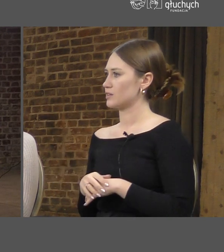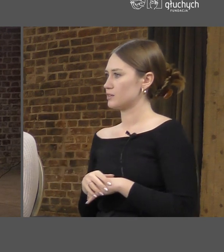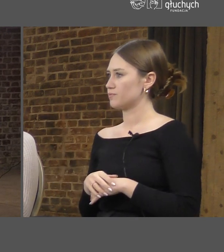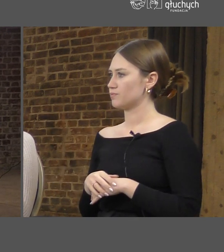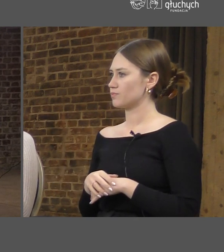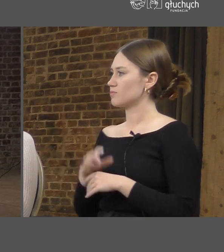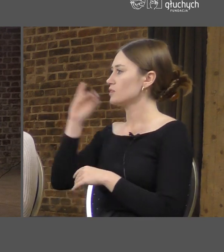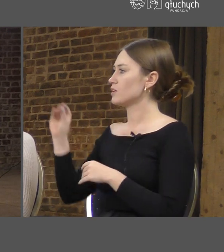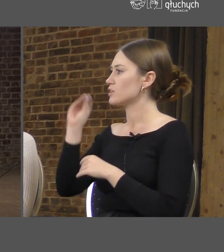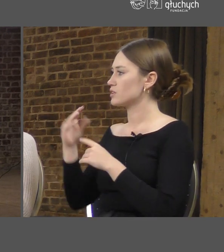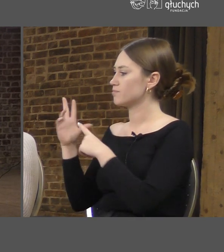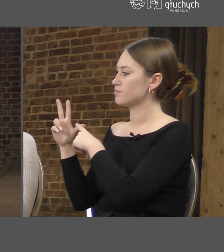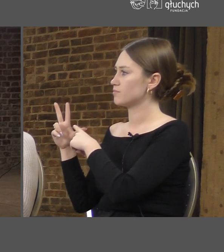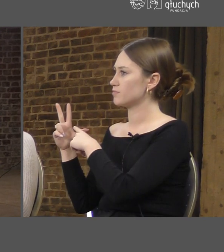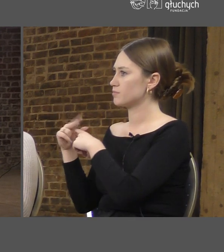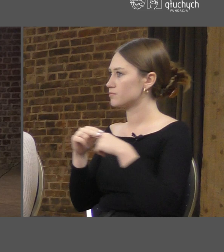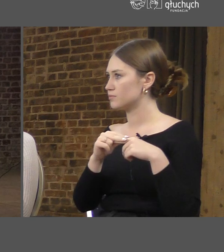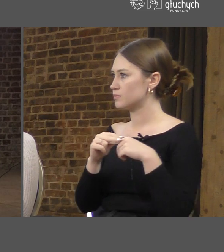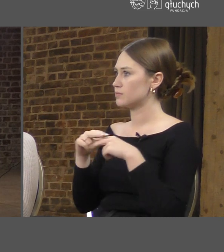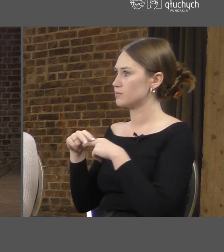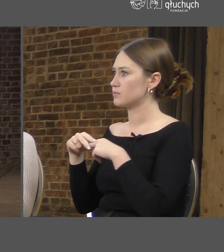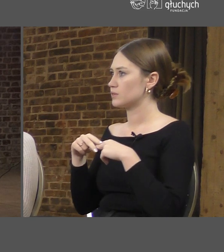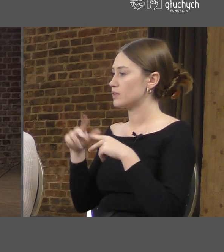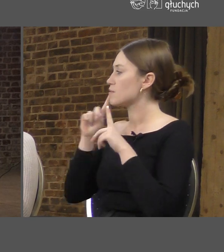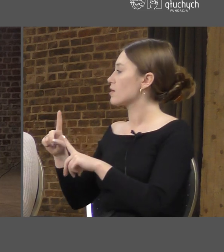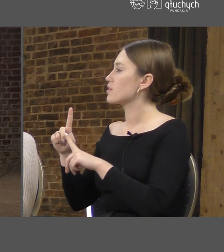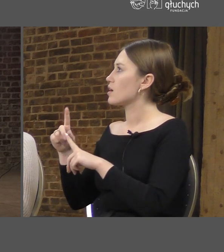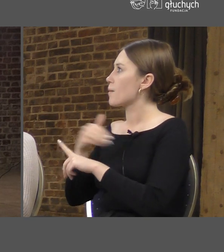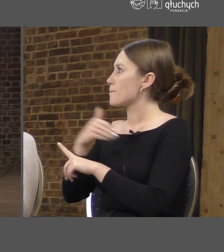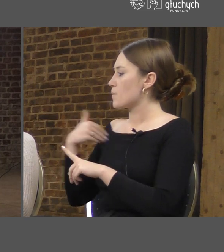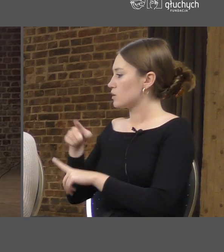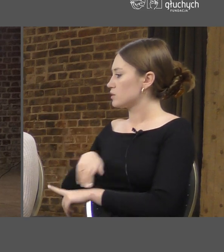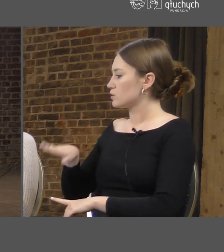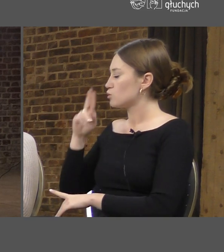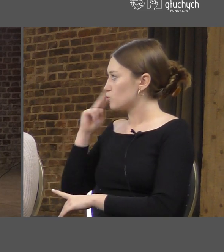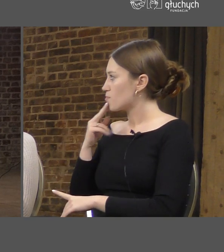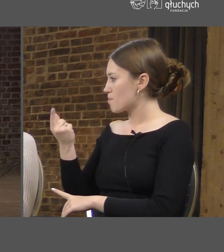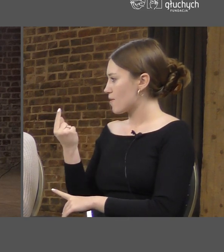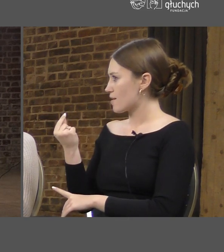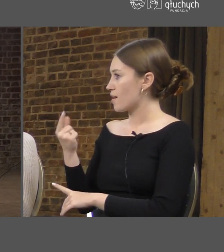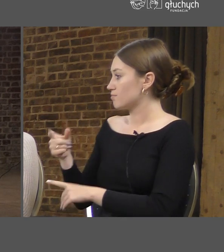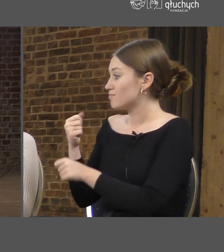[Karolina]: Well, I would add elements like this, e.g. Polish deaf people, there was this couple in Poland, they couldn't find a job